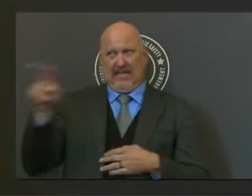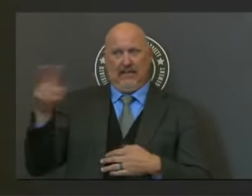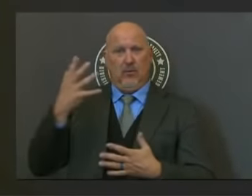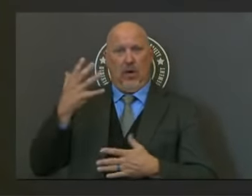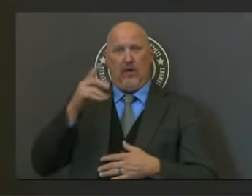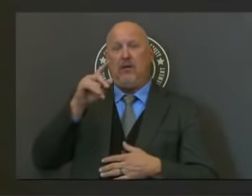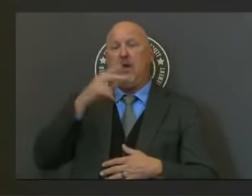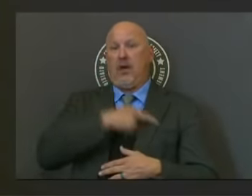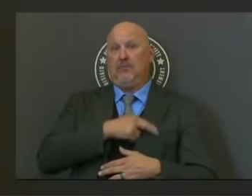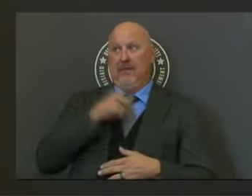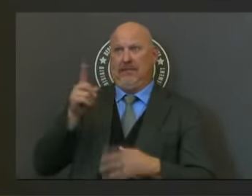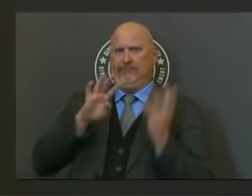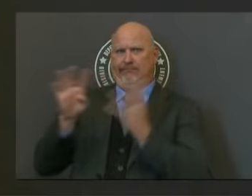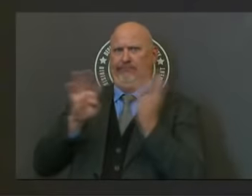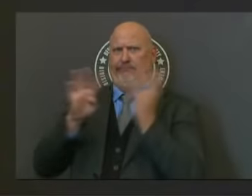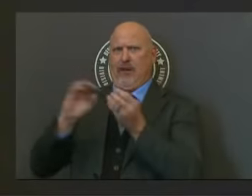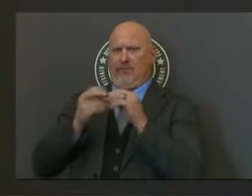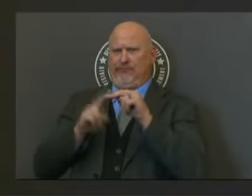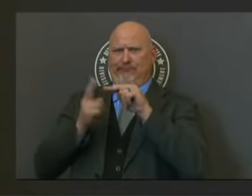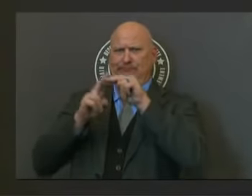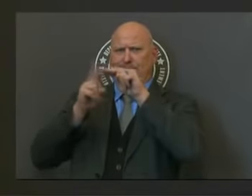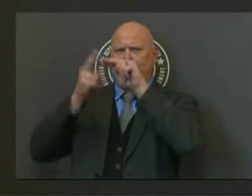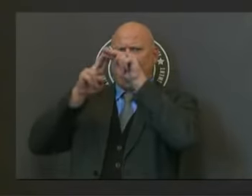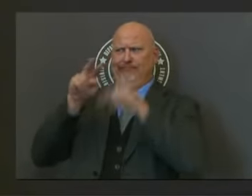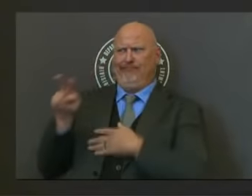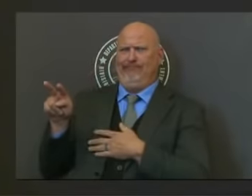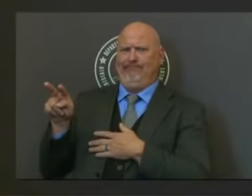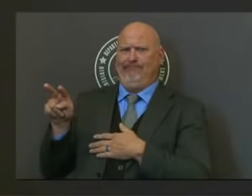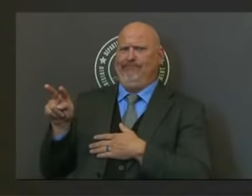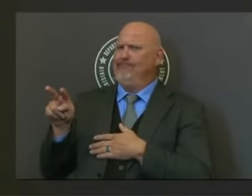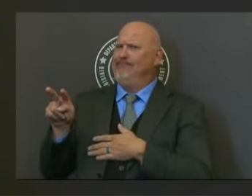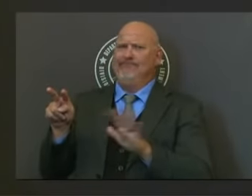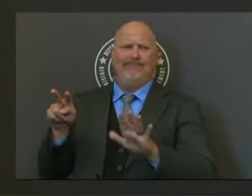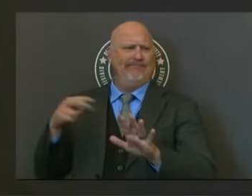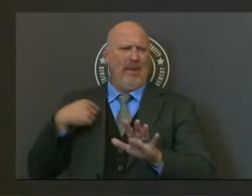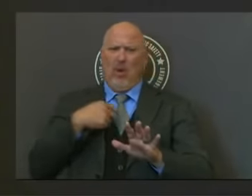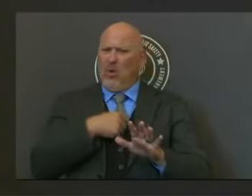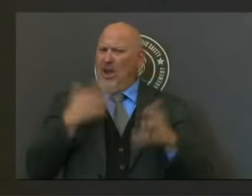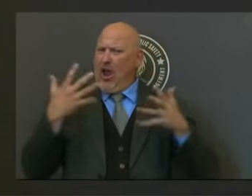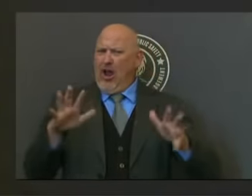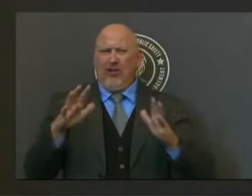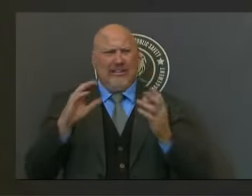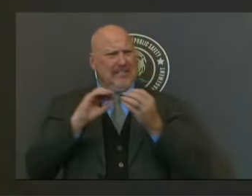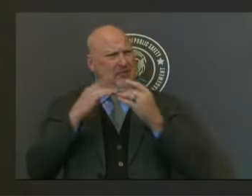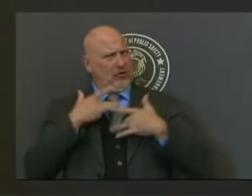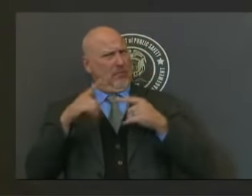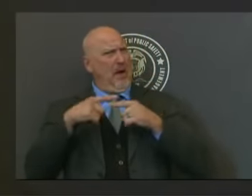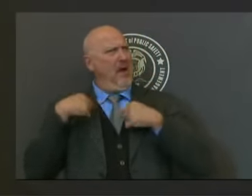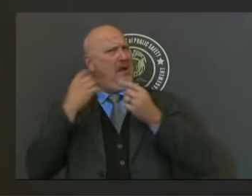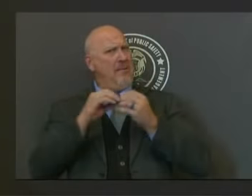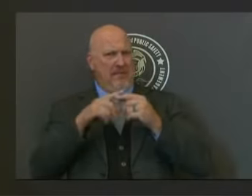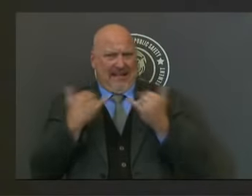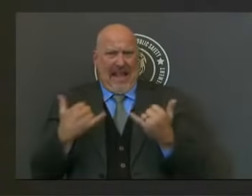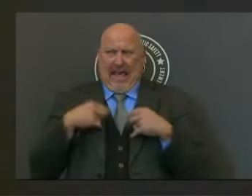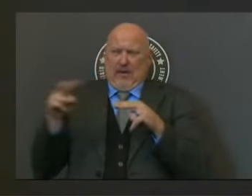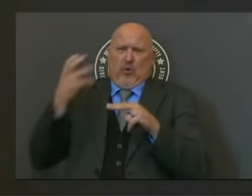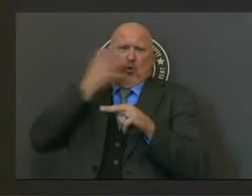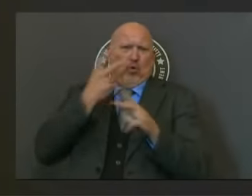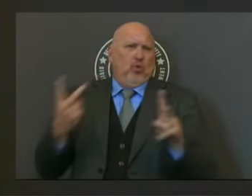he should cause us all concerned with our icy Eunice began